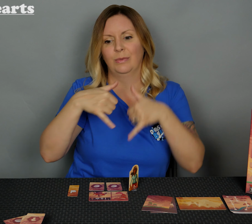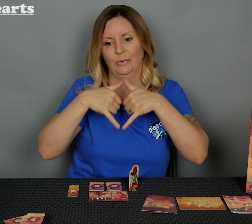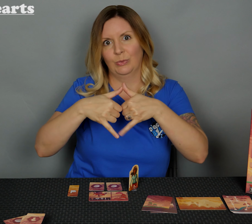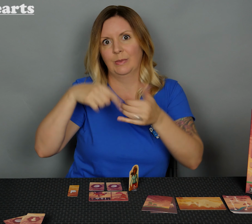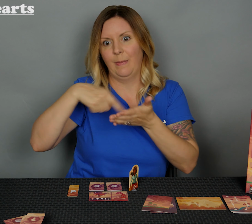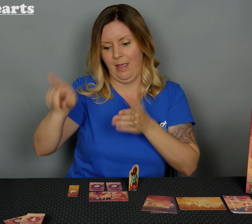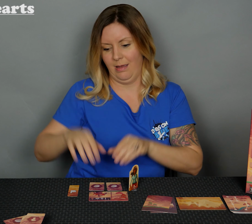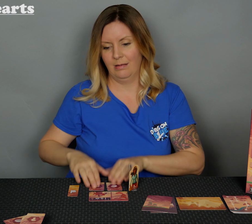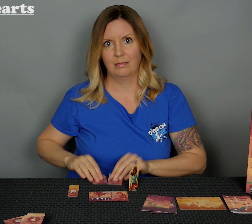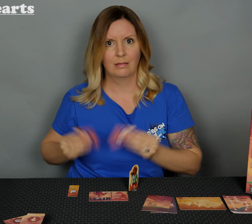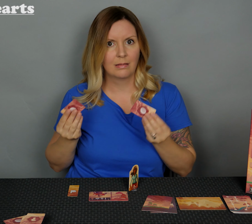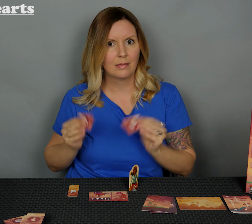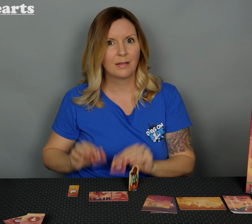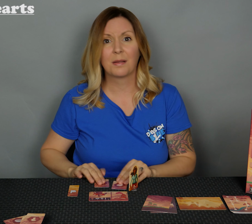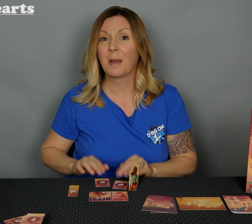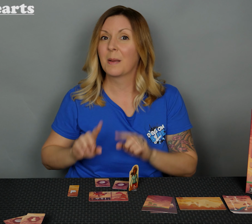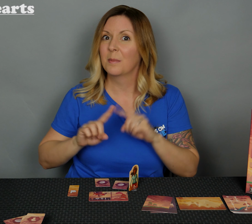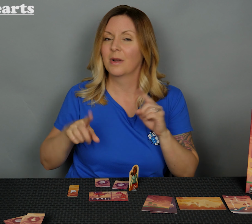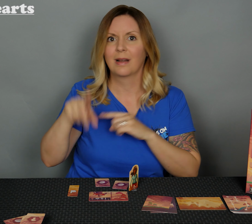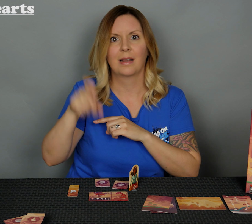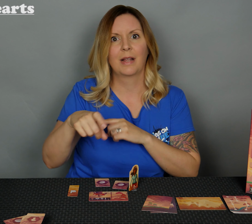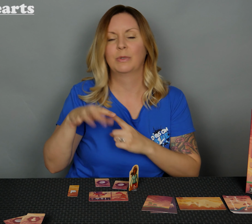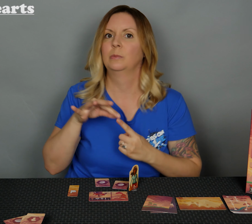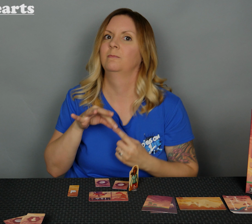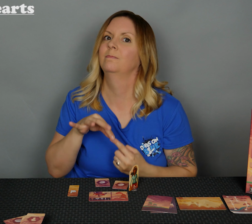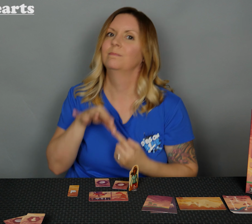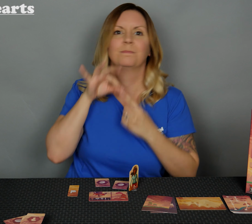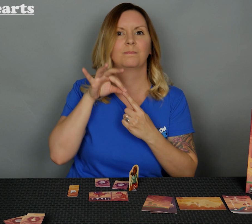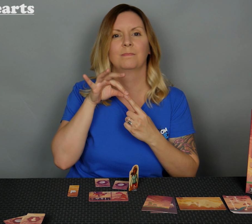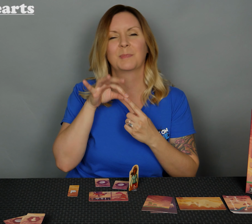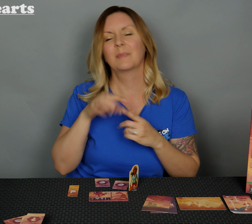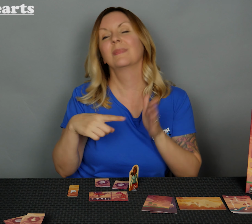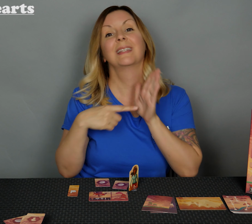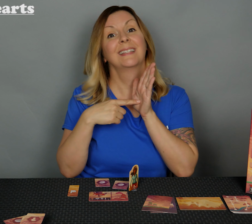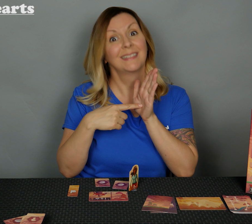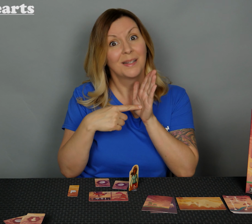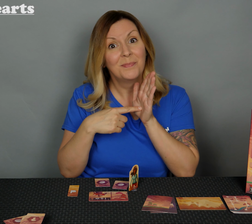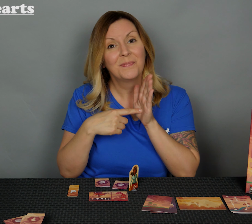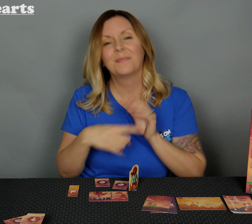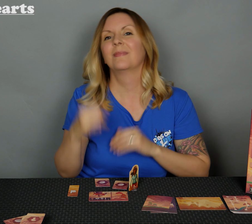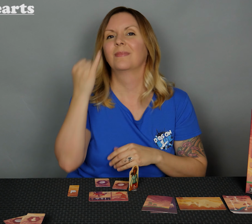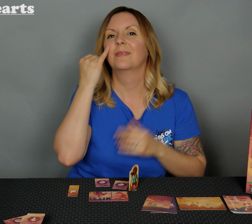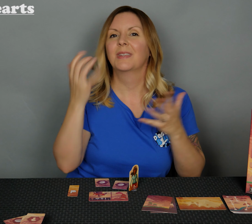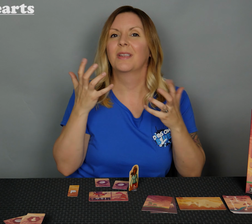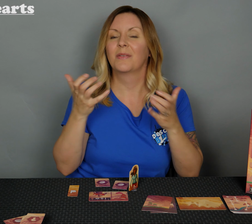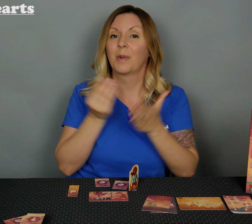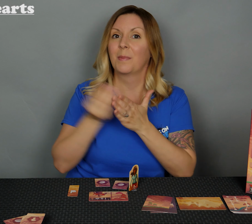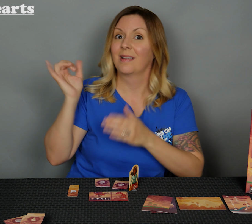To buy a building, you must pay the cost in treasure. But the treasure you pay must be unique.